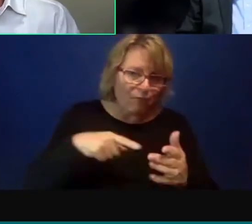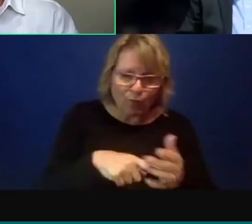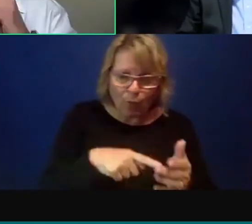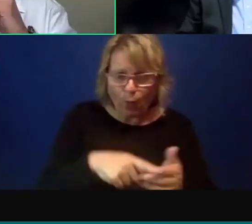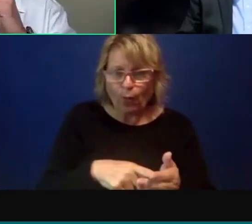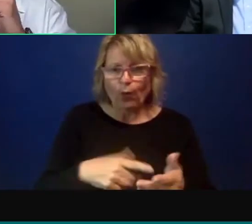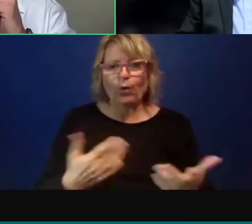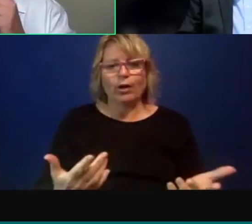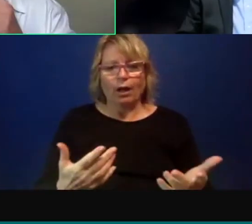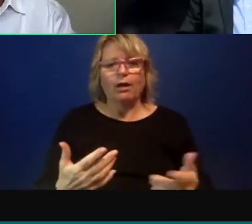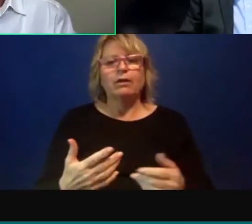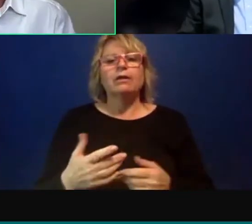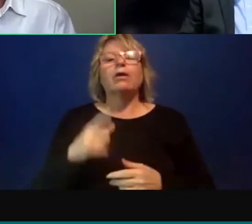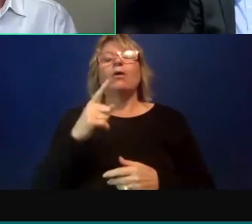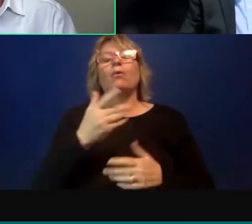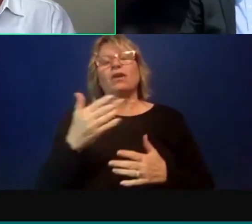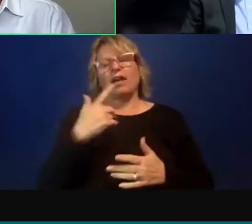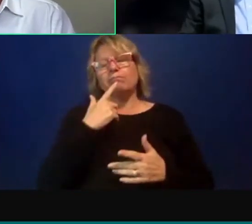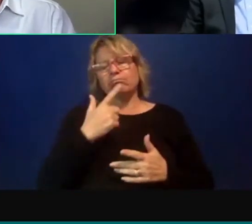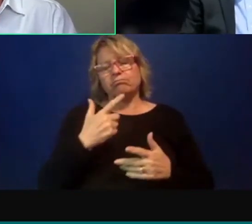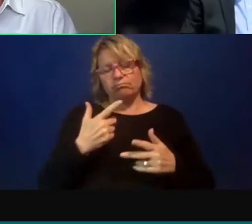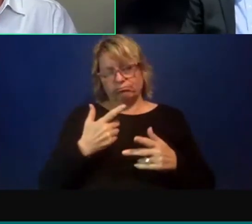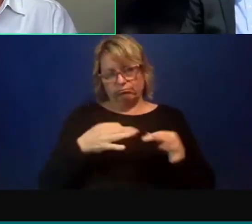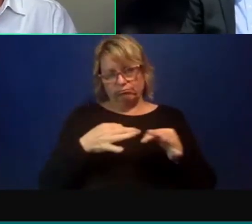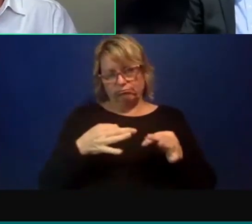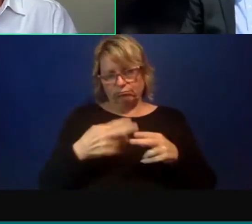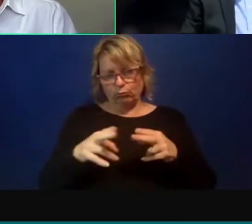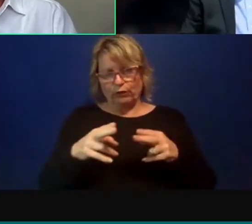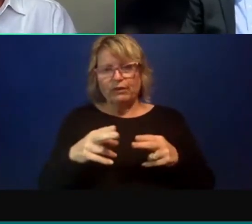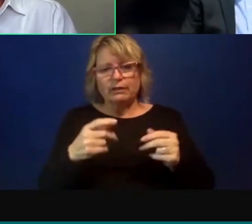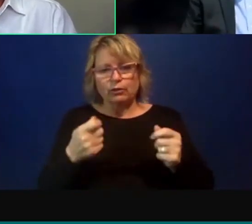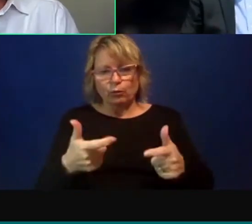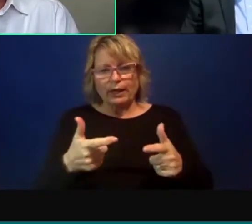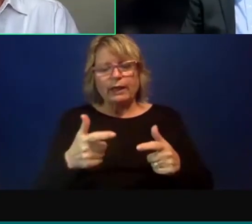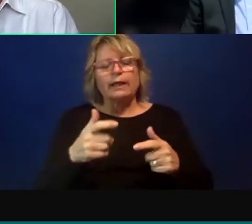and I'll be very, very quick about it, is that we found sometimes the solution is not trying